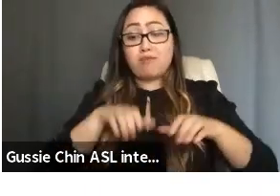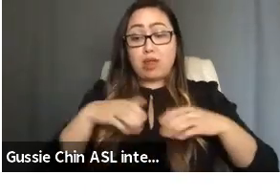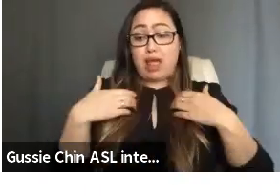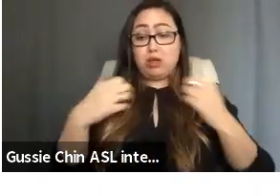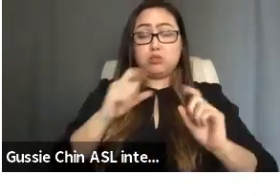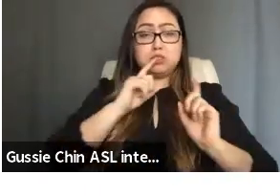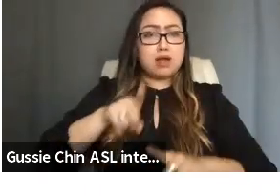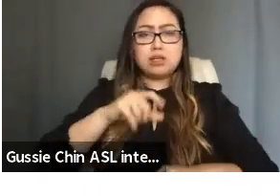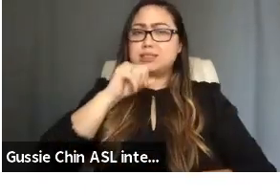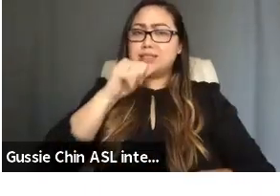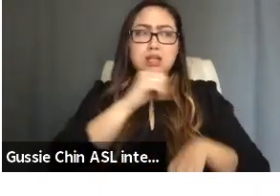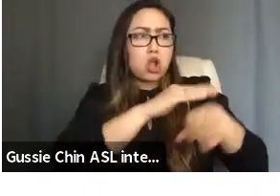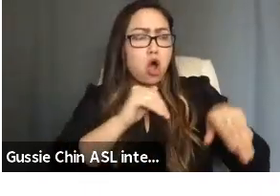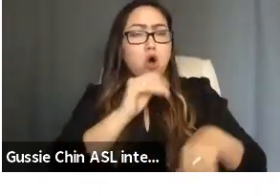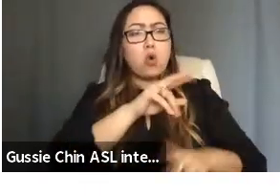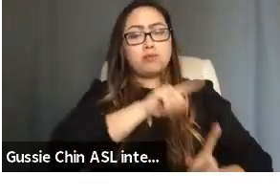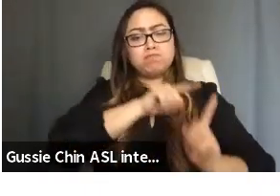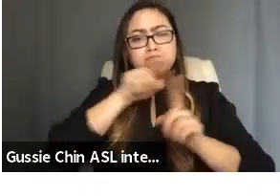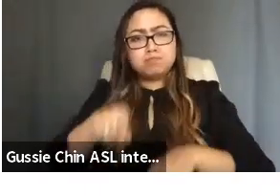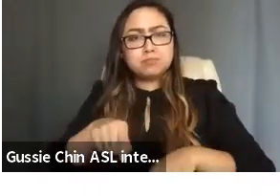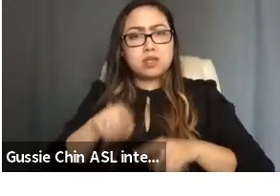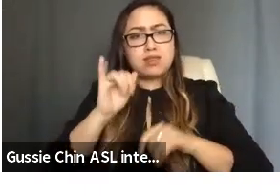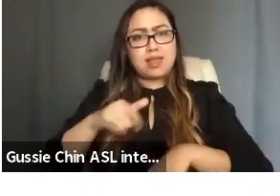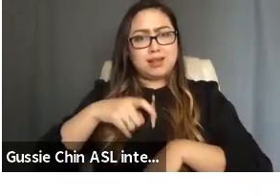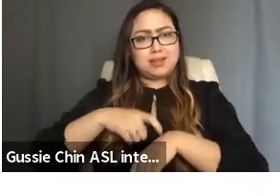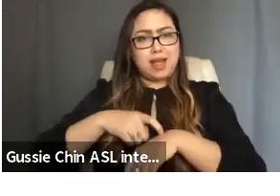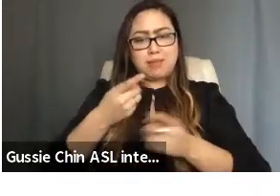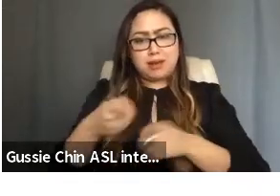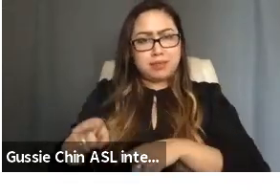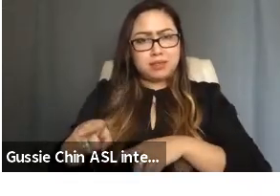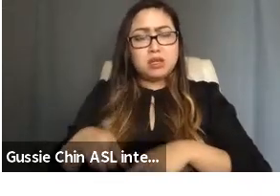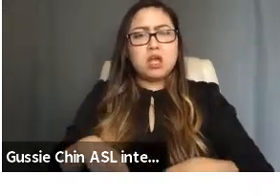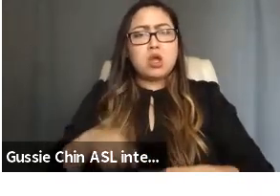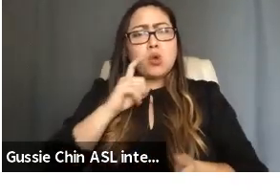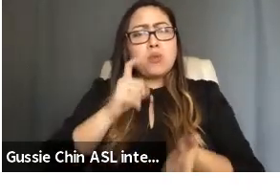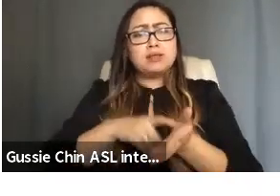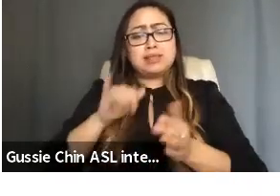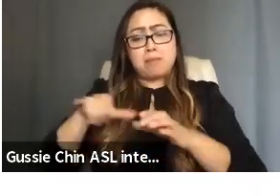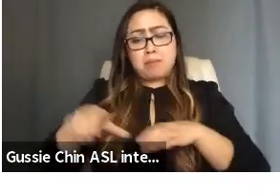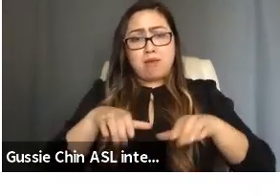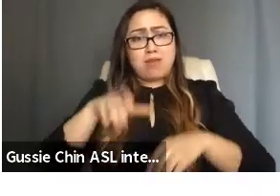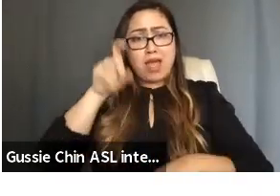weren't on site at the time. So recognizing the behavioral health need of the pilot and the co